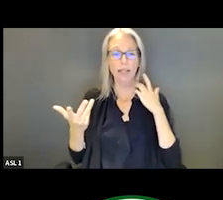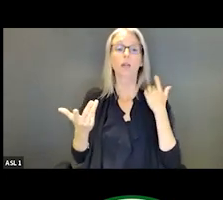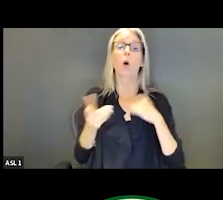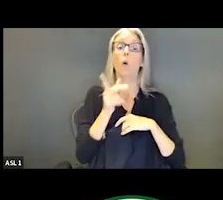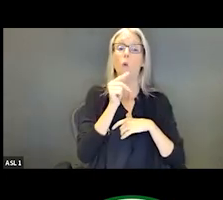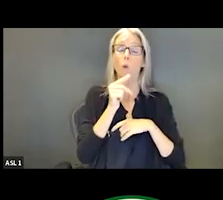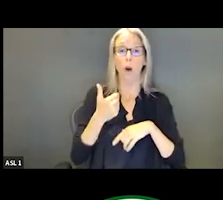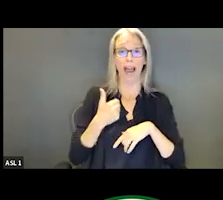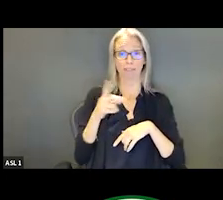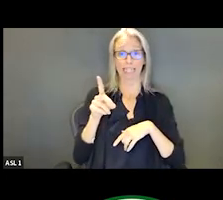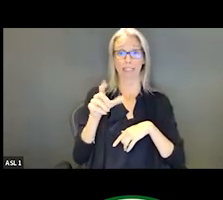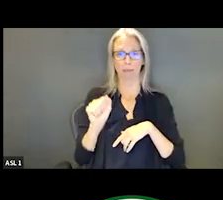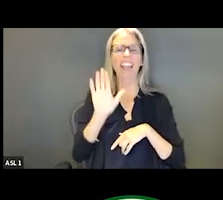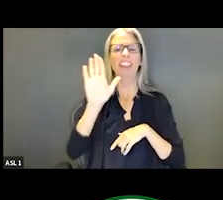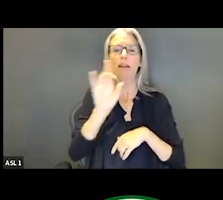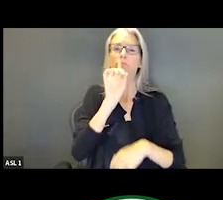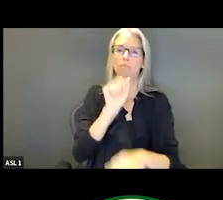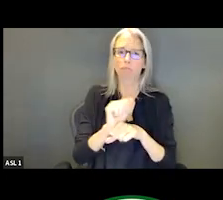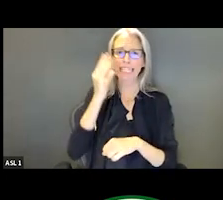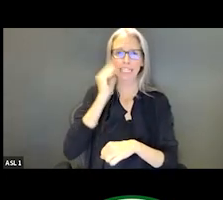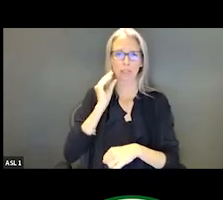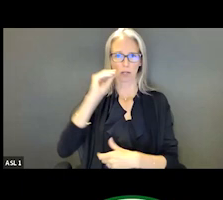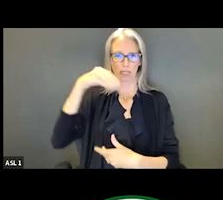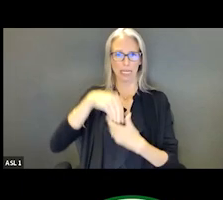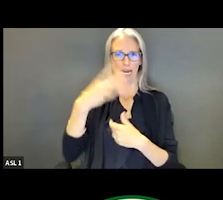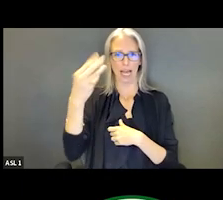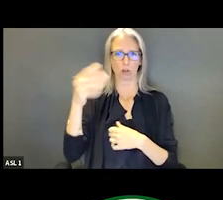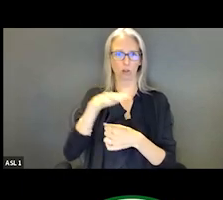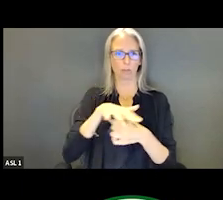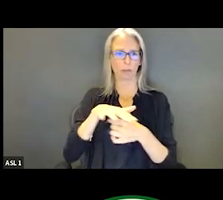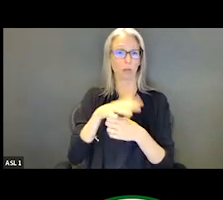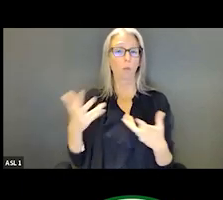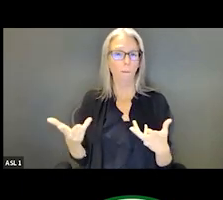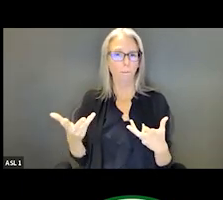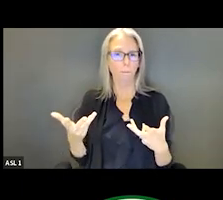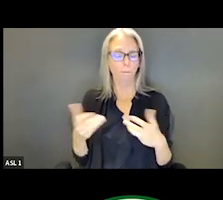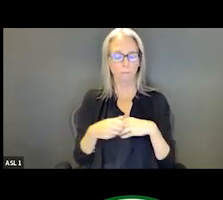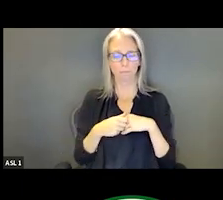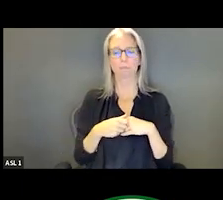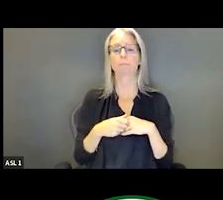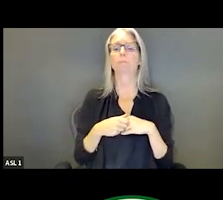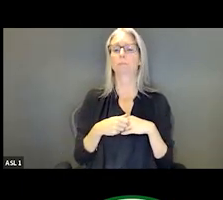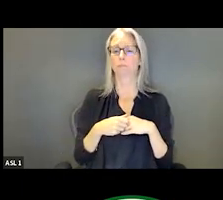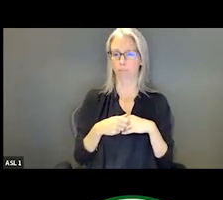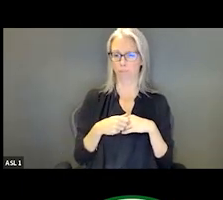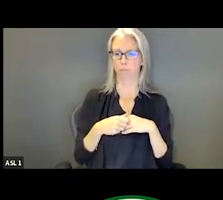And then we sought to weave those lived experiences and BC Park spaces with the existing objective standards data.